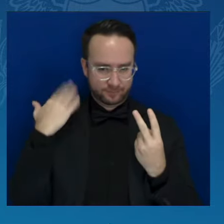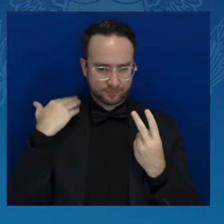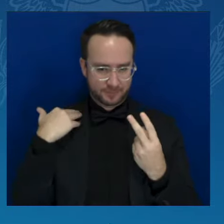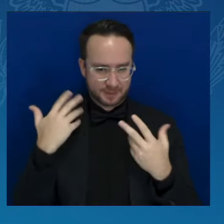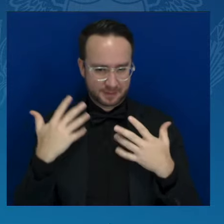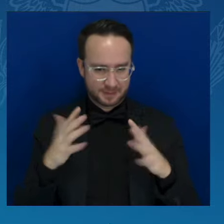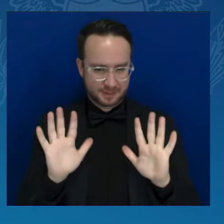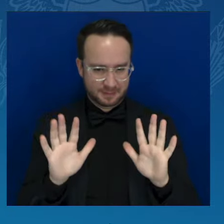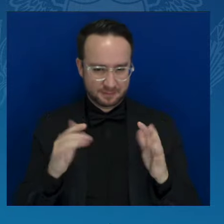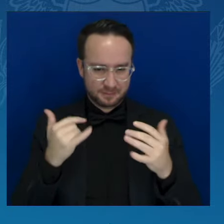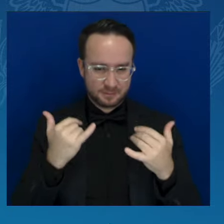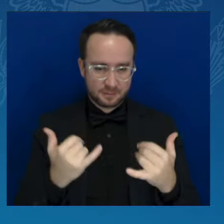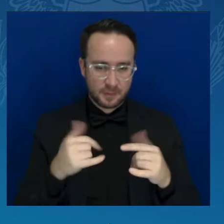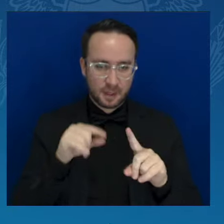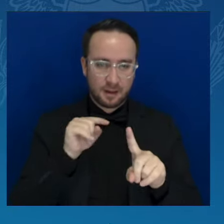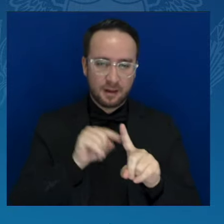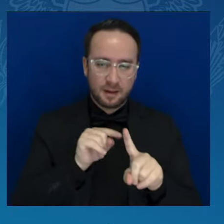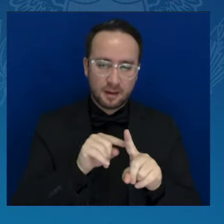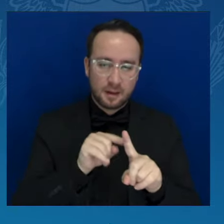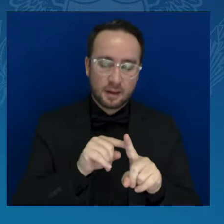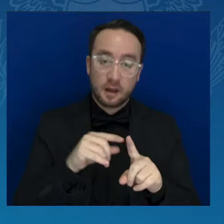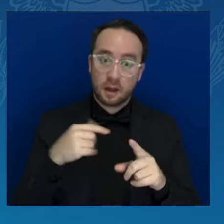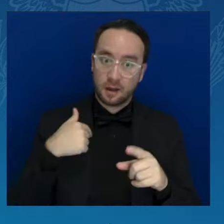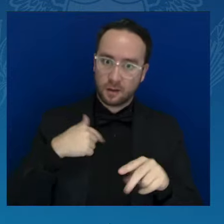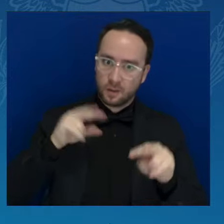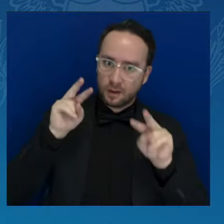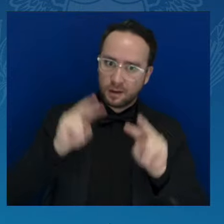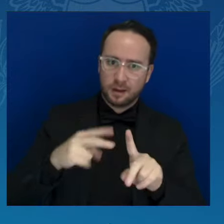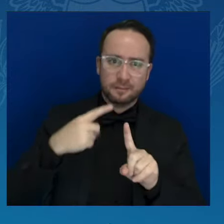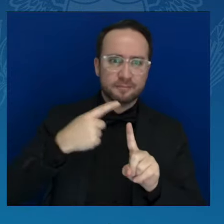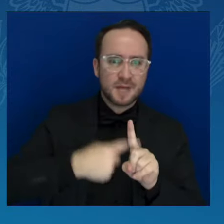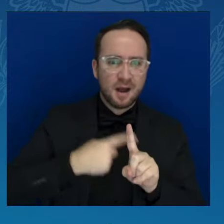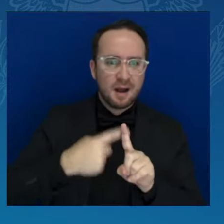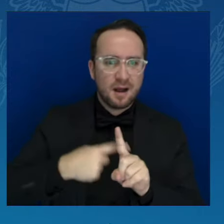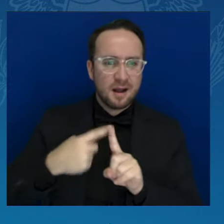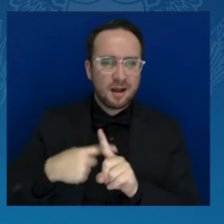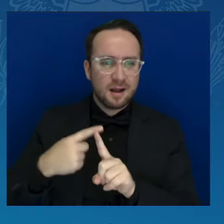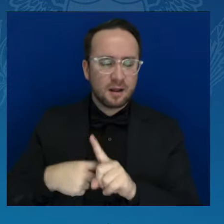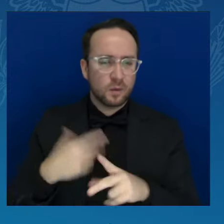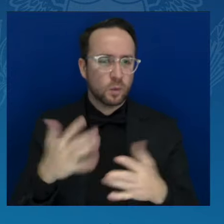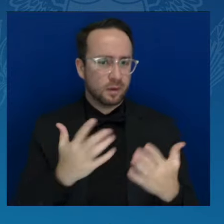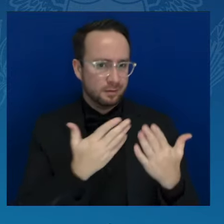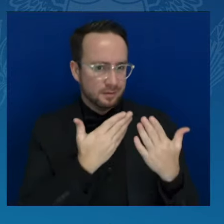from those Artemus countries, thank you. Thank you for your partnership. Thank you for your collaboration.